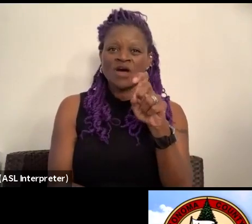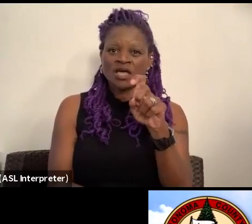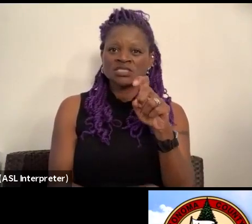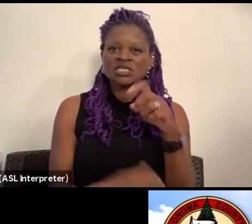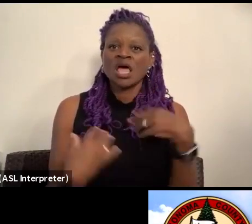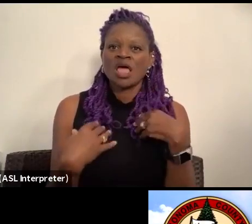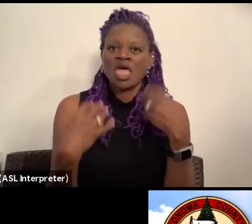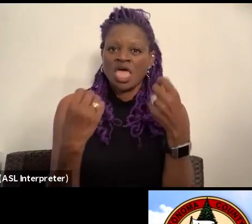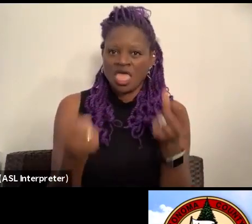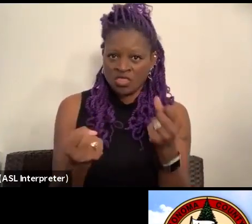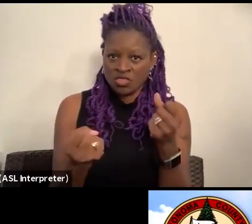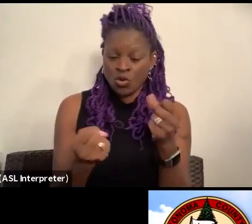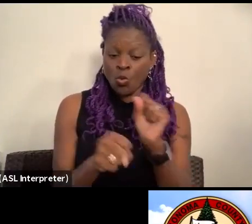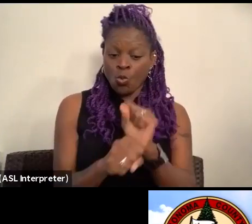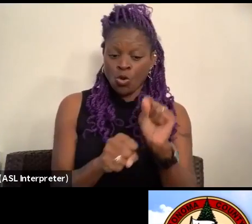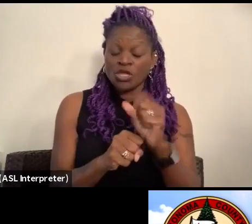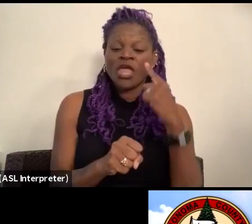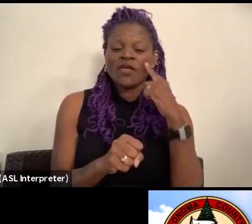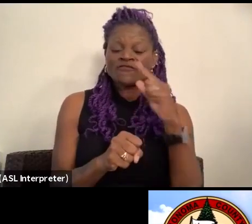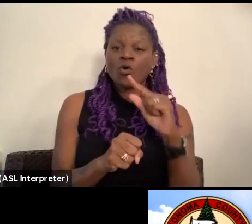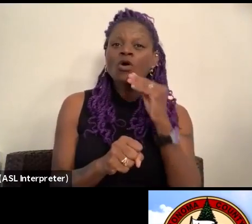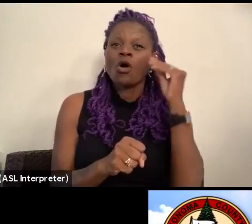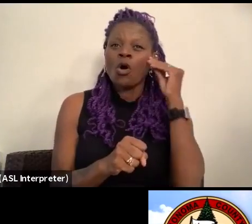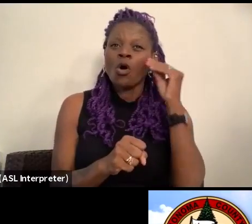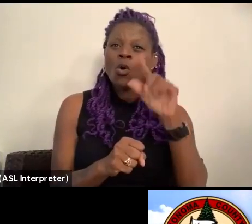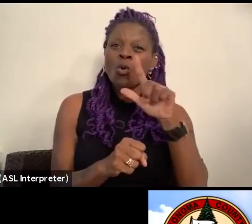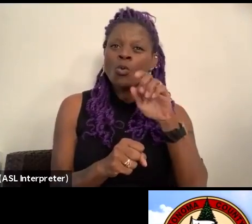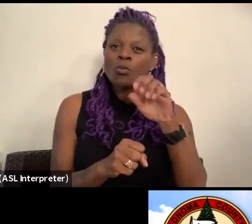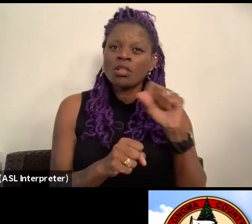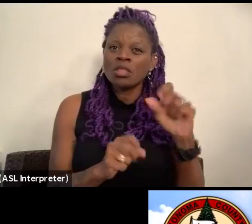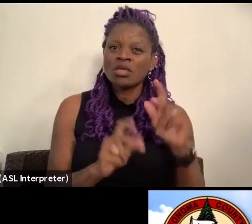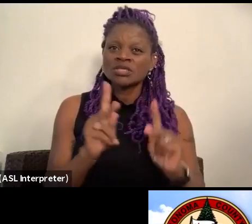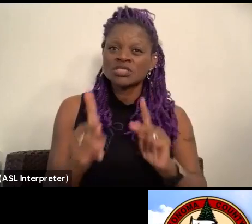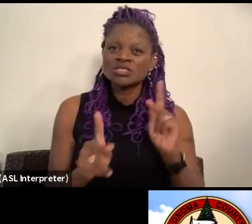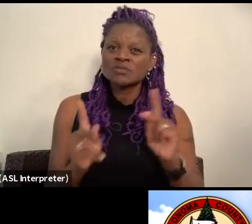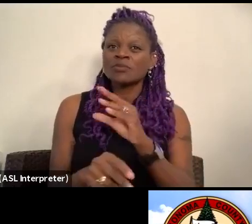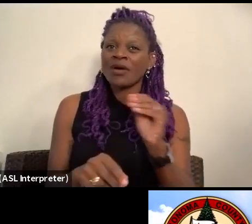vaccinate our homeless population as well as homebound seniors. I would like to thank you, Linda